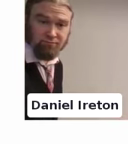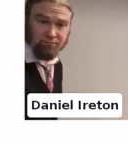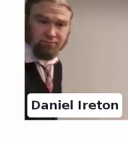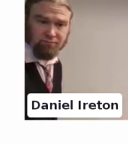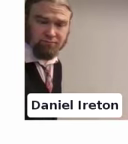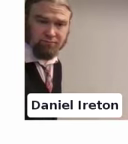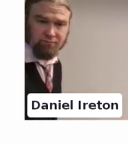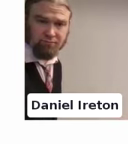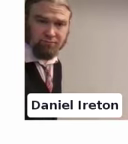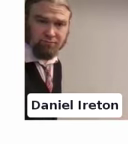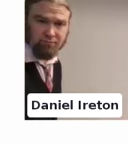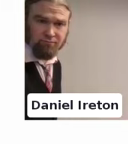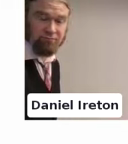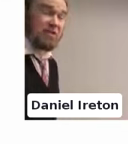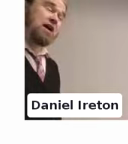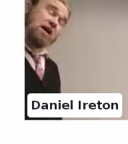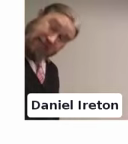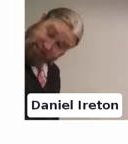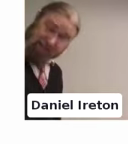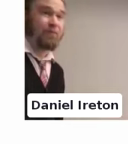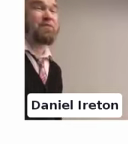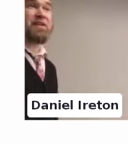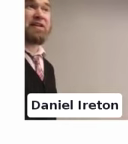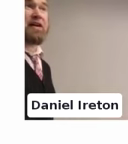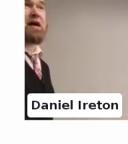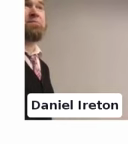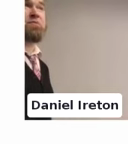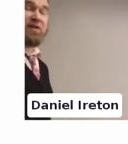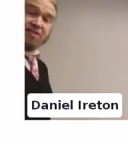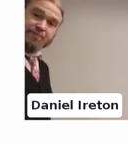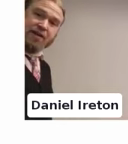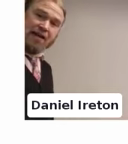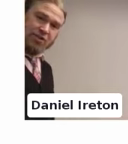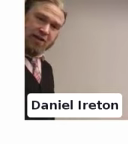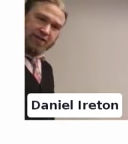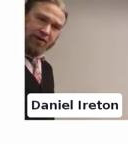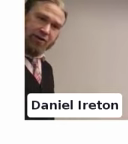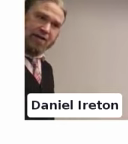Then when they heard about, you know, oh the large print accessible monopoly is 5 times the cost, so it wasn't just Dan's students it was a lot of students that came were starting to see some of those barrier and realize that this is an issue that we need to work on society-wide. I hope that really sticks with people. I think it did. Our set up was also great.